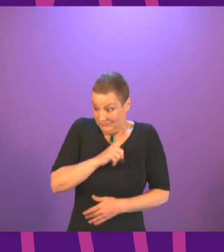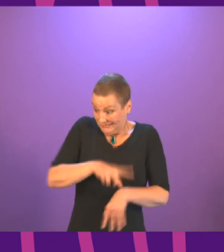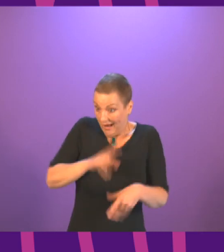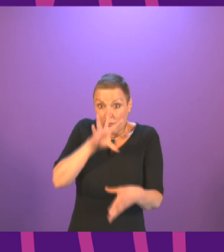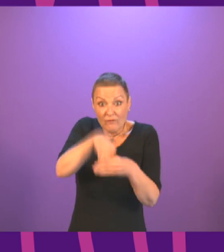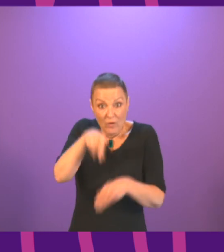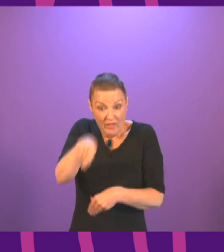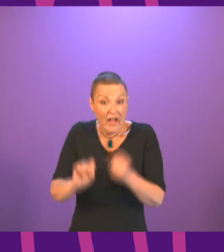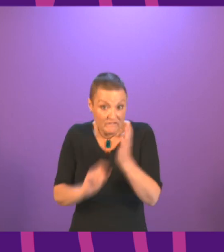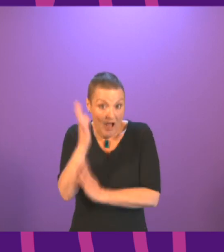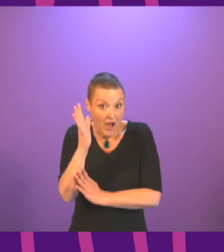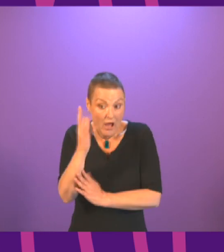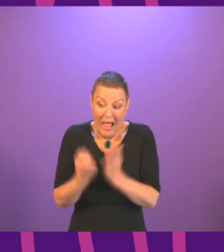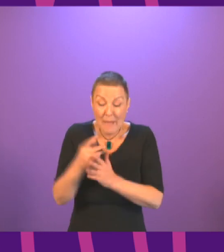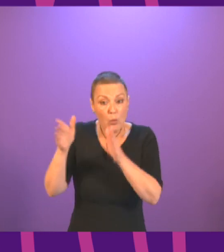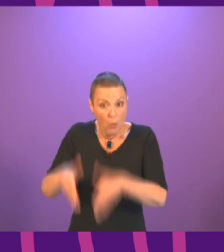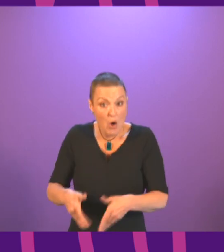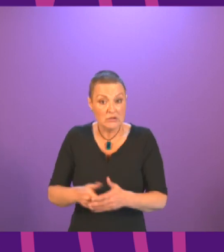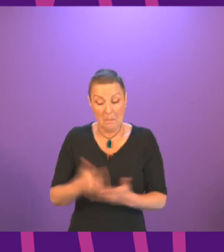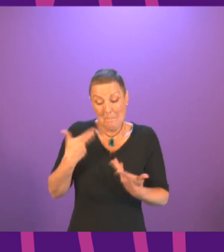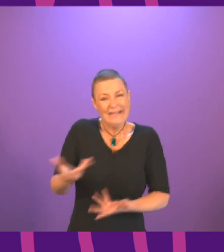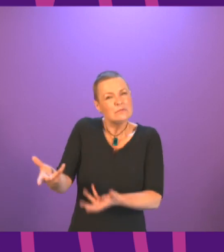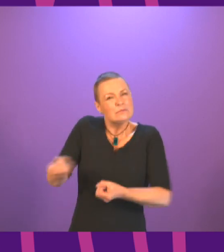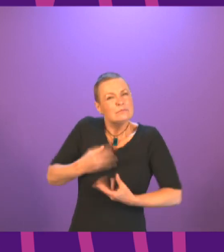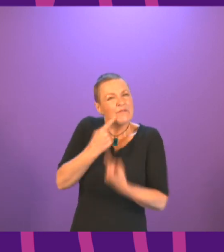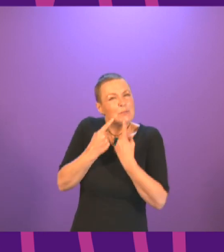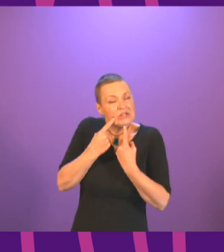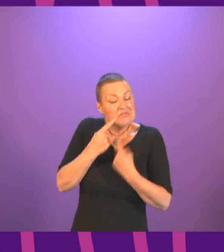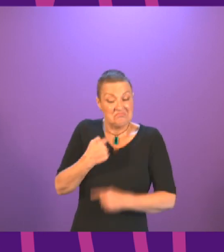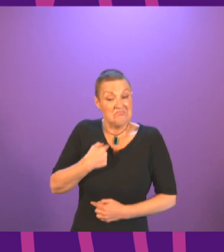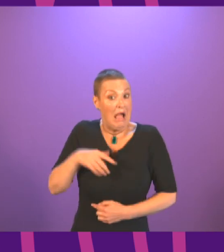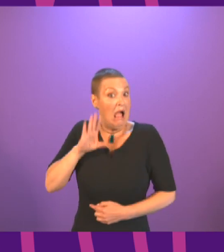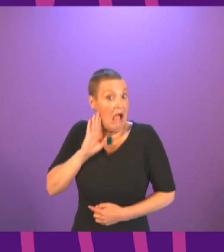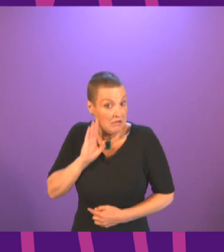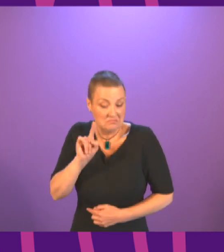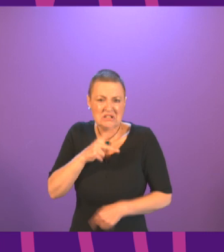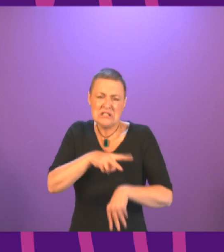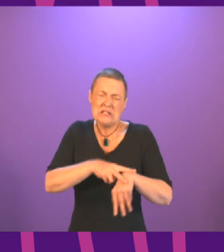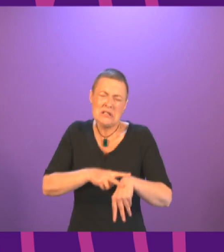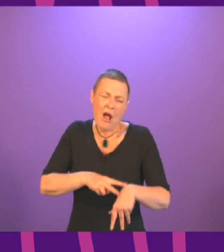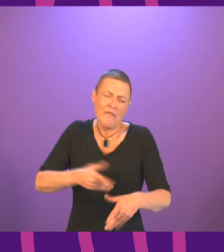who were involved and, from the reports that I have been given, I know that staff acted